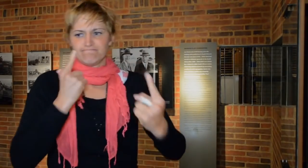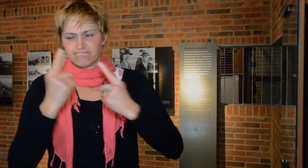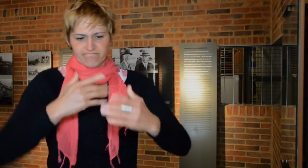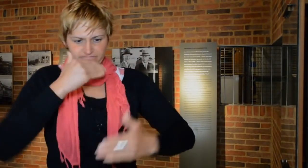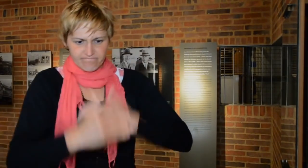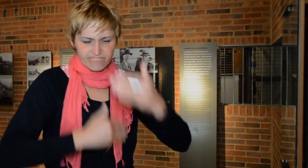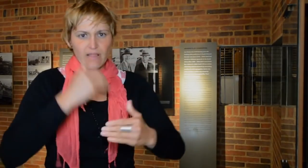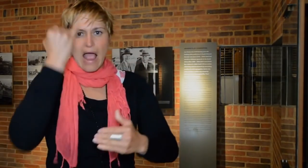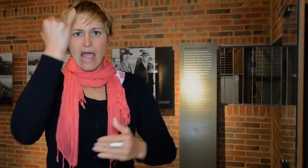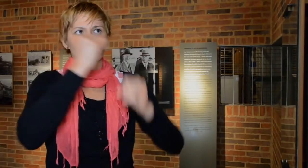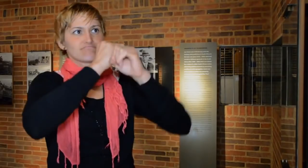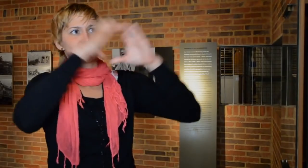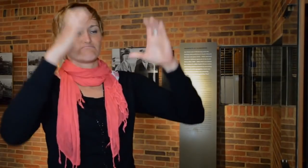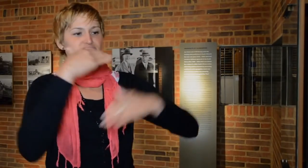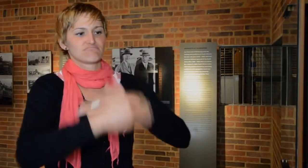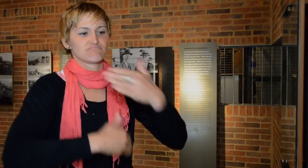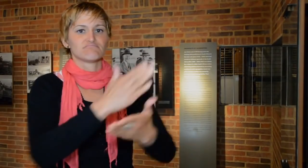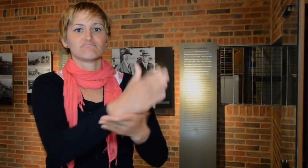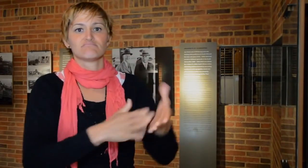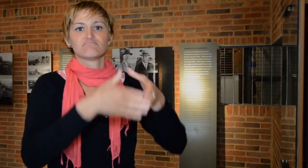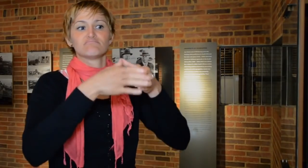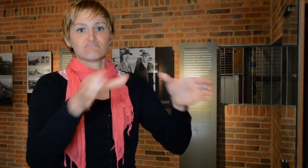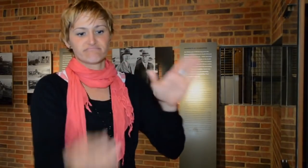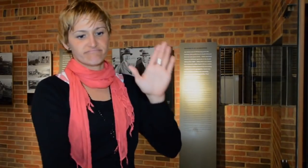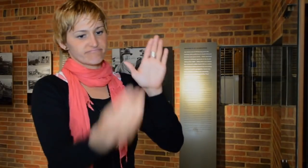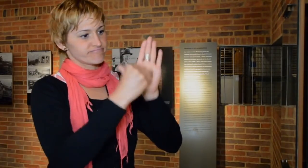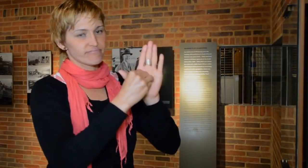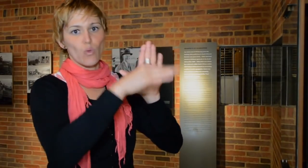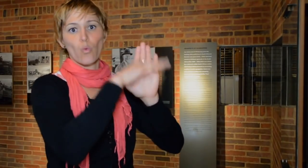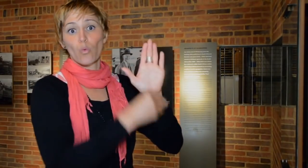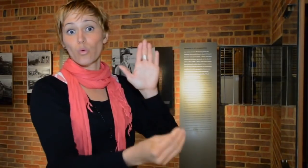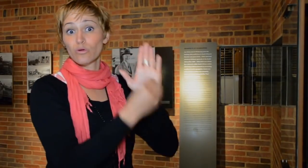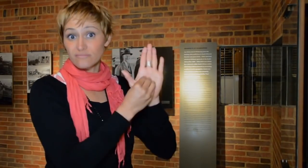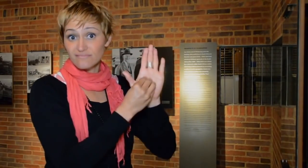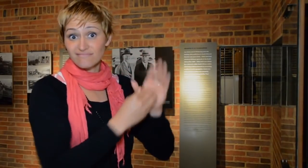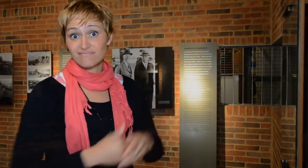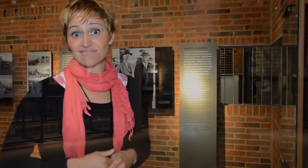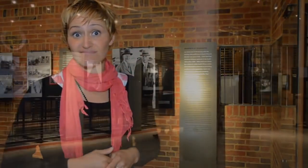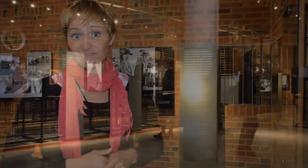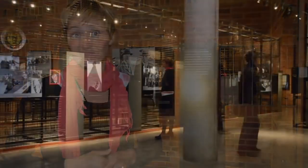overtaking the whites, brought action to start apartheid by making it a law.